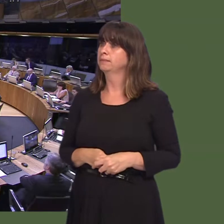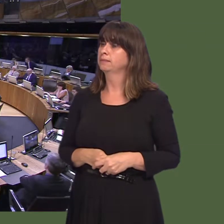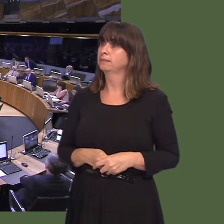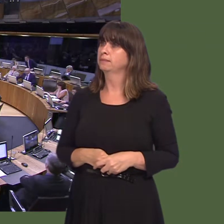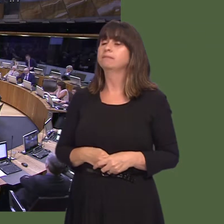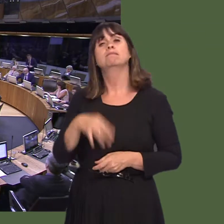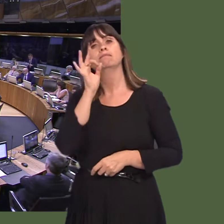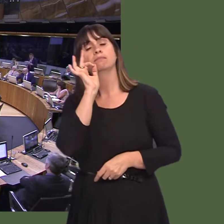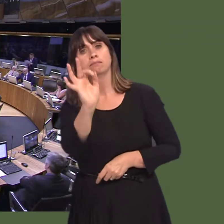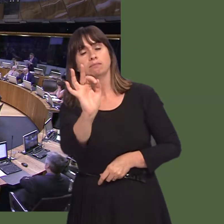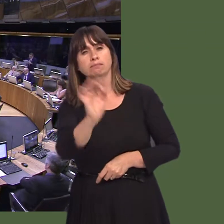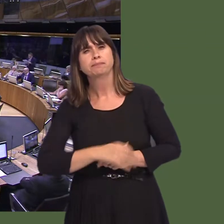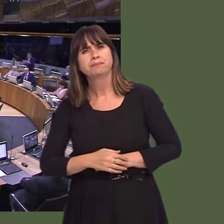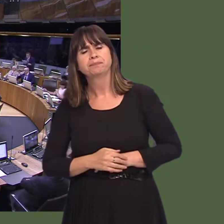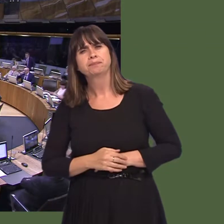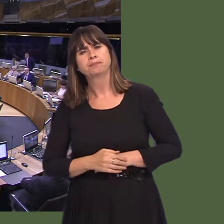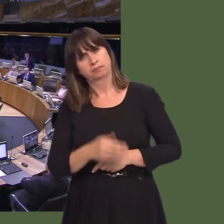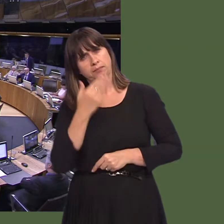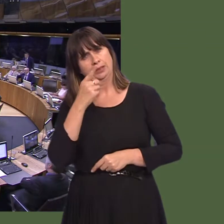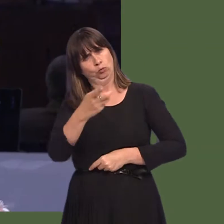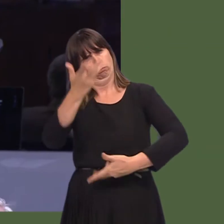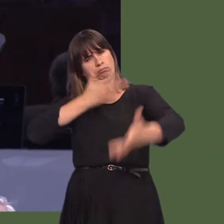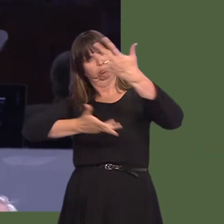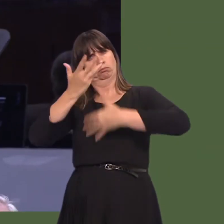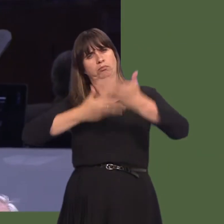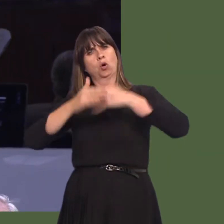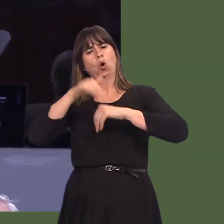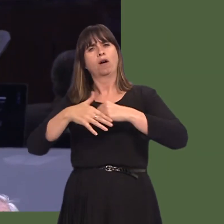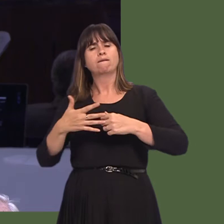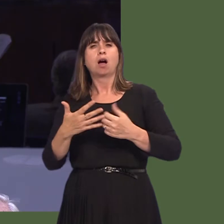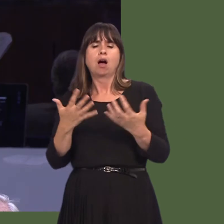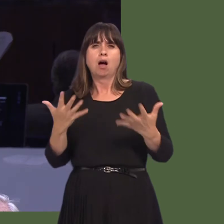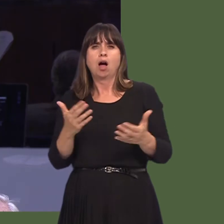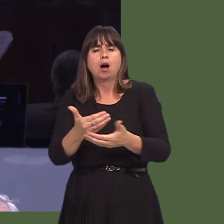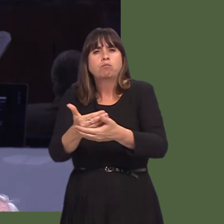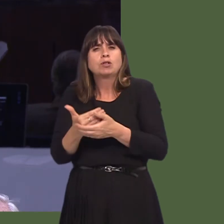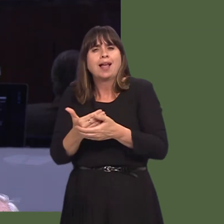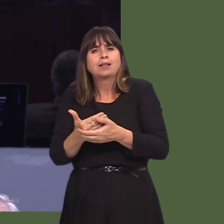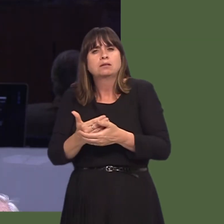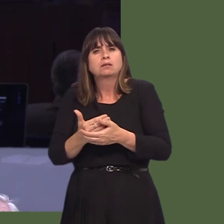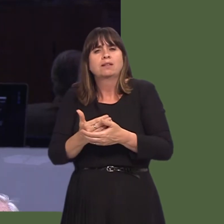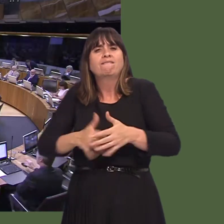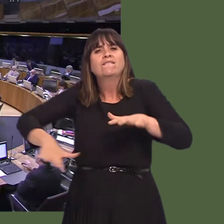Gareth Bennett AM: 5. A wnaiff y Prif Weinidog ddatganiad am y datblygiadau llain las yng Nghanol De Cymru? OAQ52496 Carwyn Jones AM: Yes.